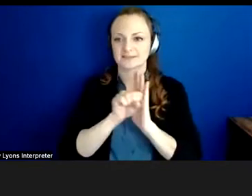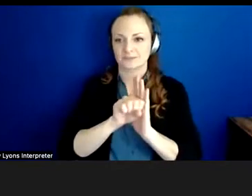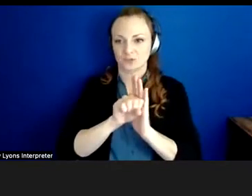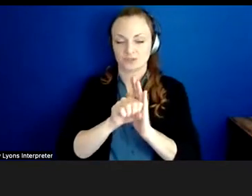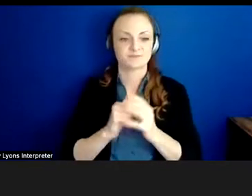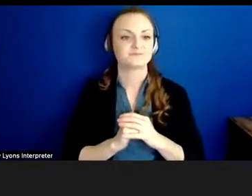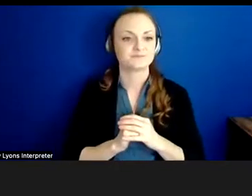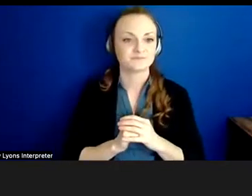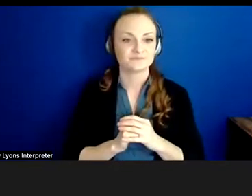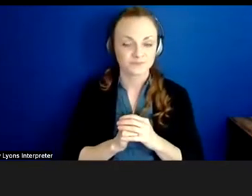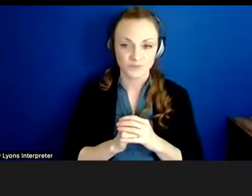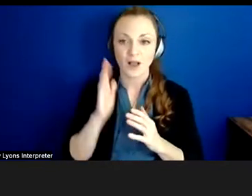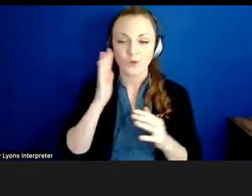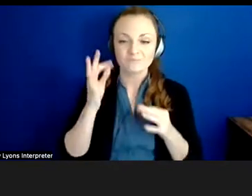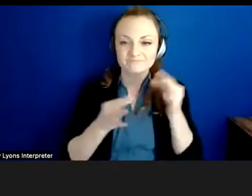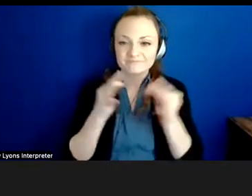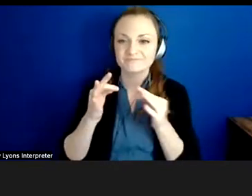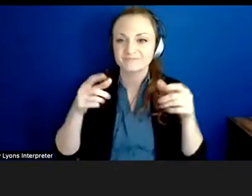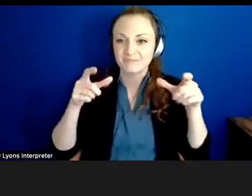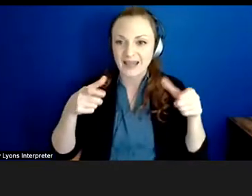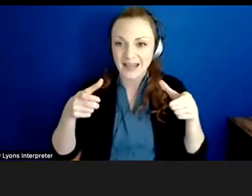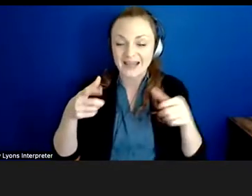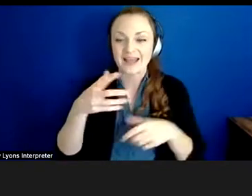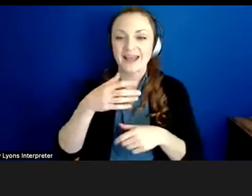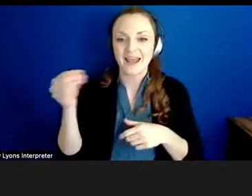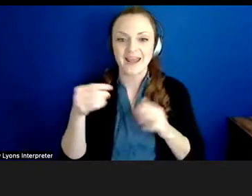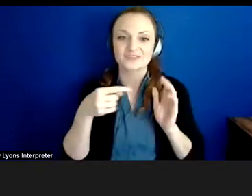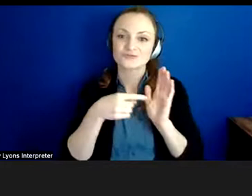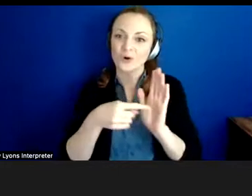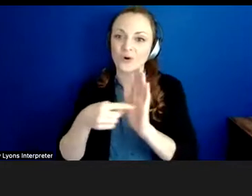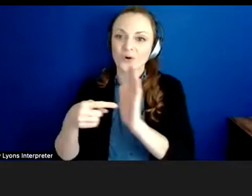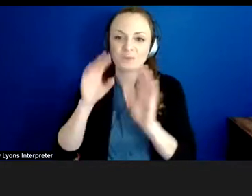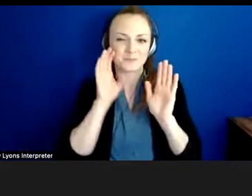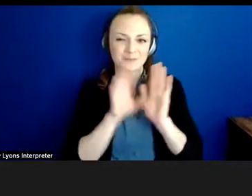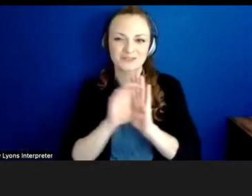you a bunch of pictures of seder plates, so that you kind of have a sense of what a seder